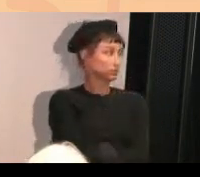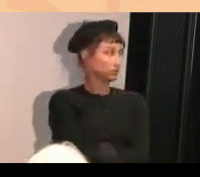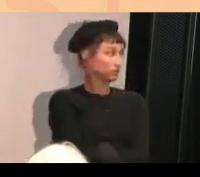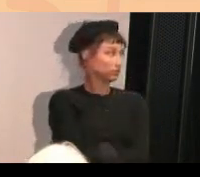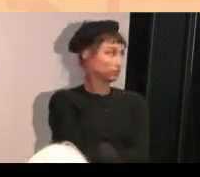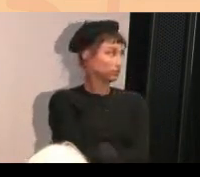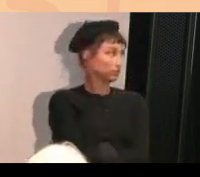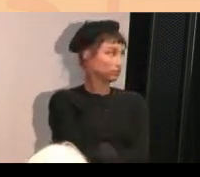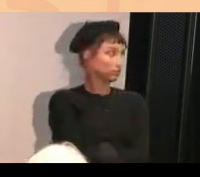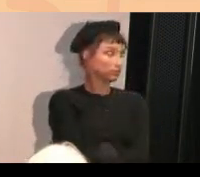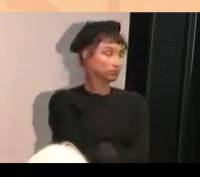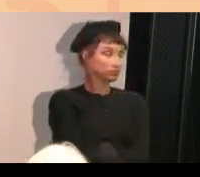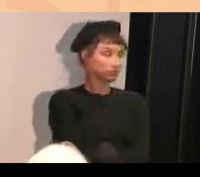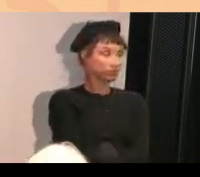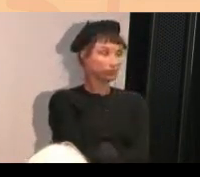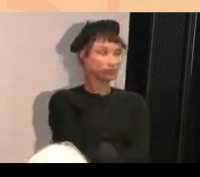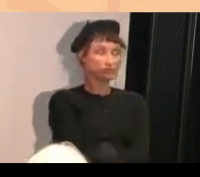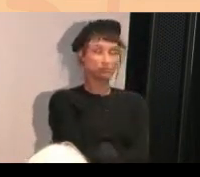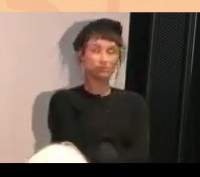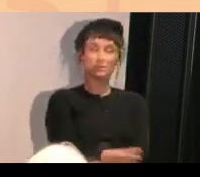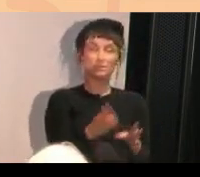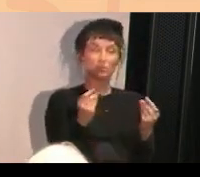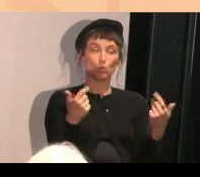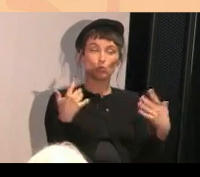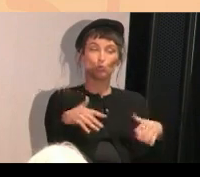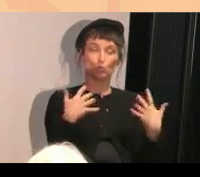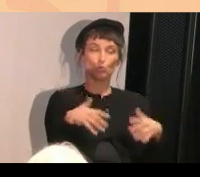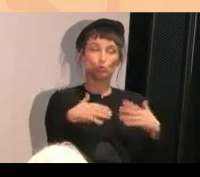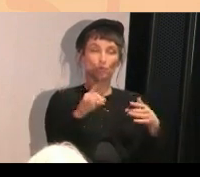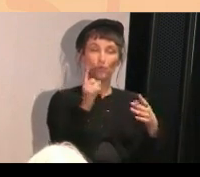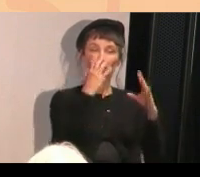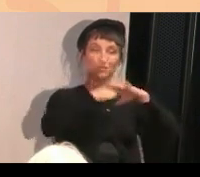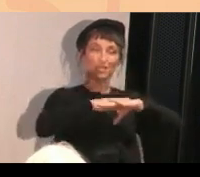some of the remarkable First Nation leaders of our time